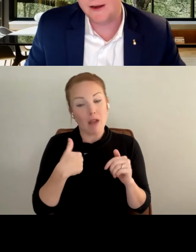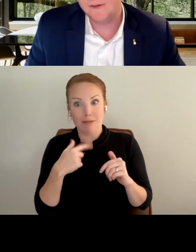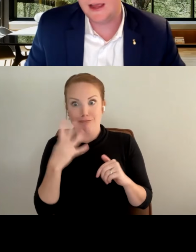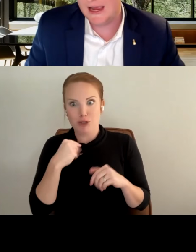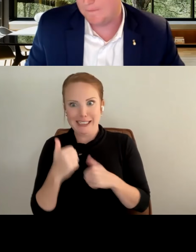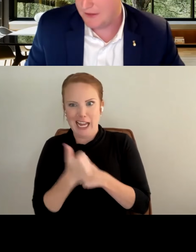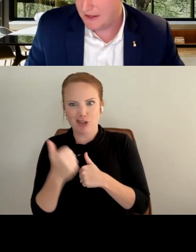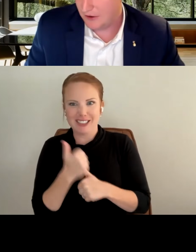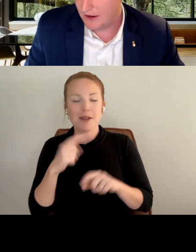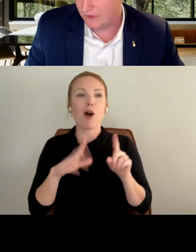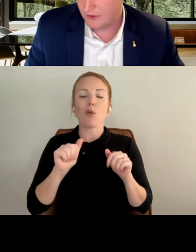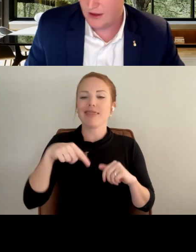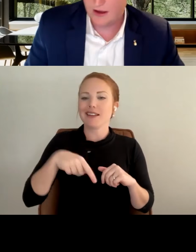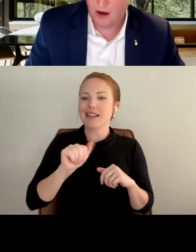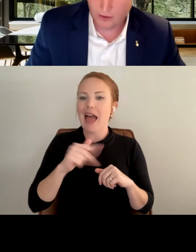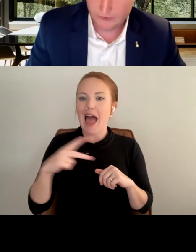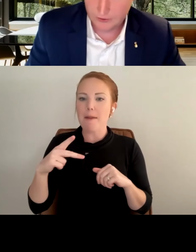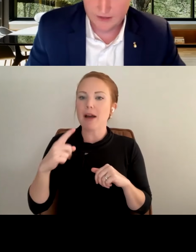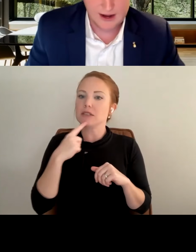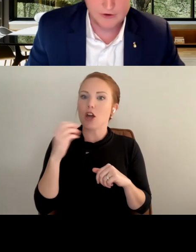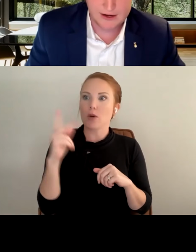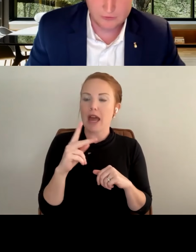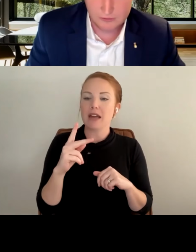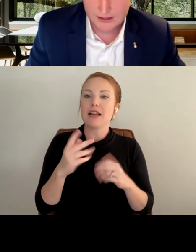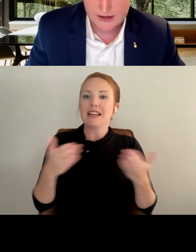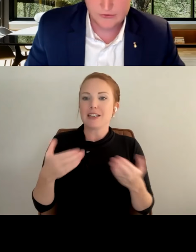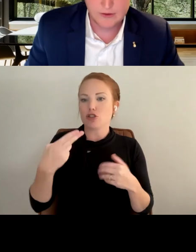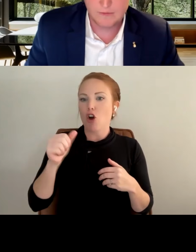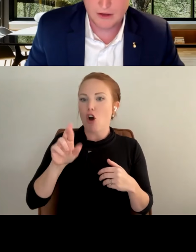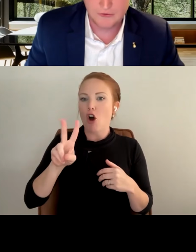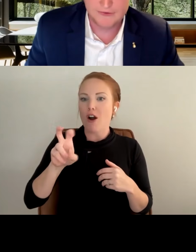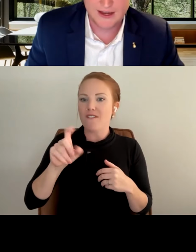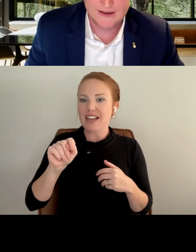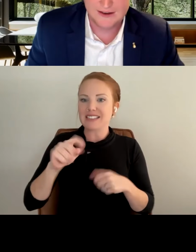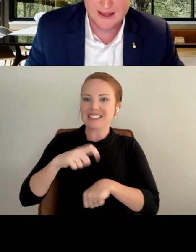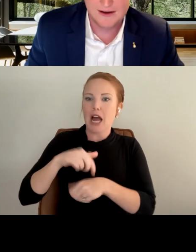app I could say, hey, here is Harvest, right, a time tracking tool. Here's the address I need to hit,